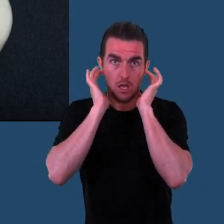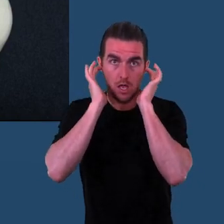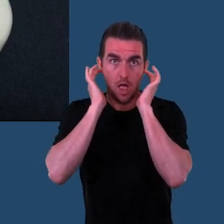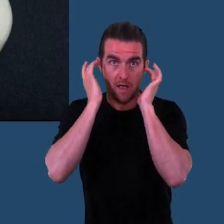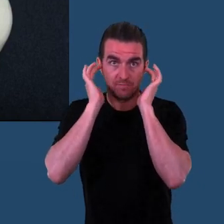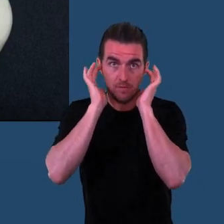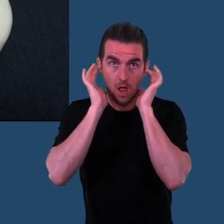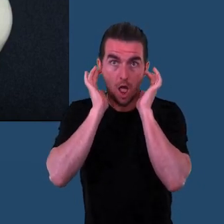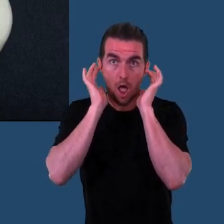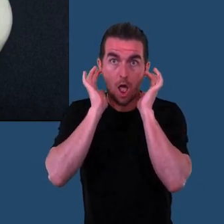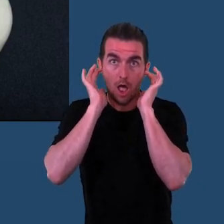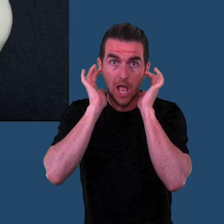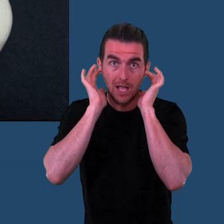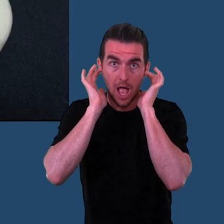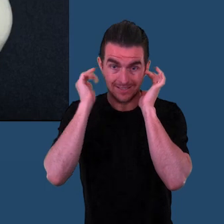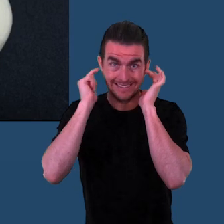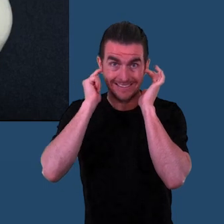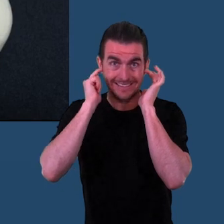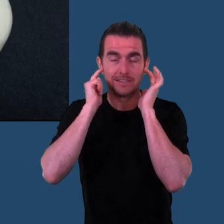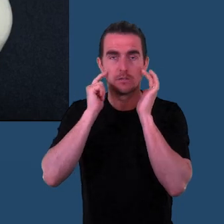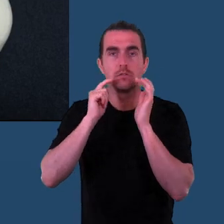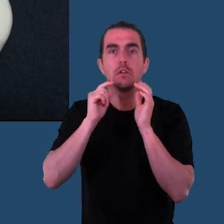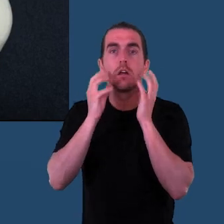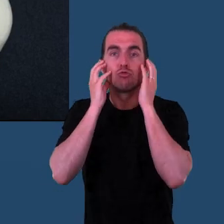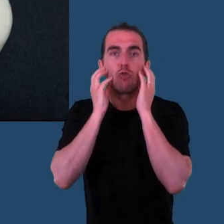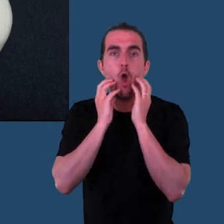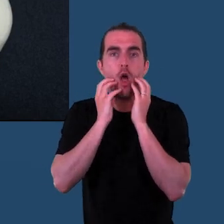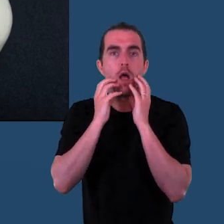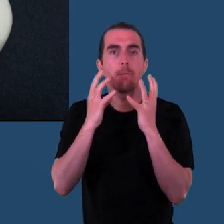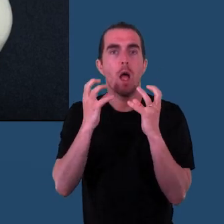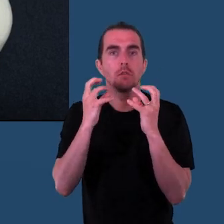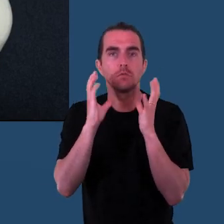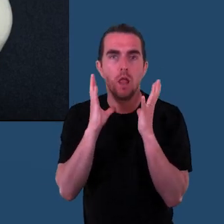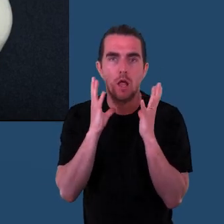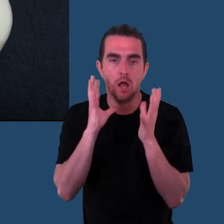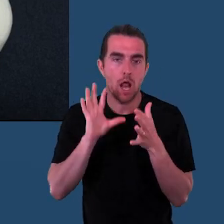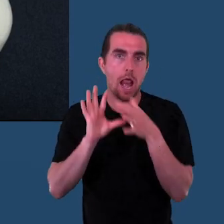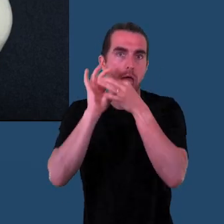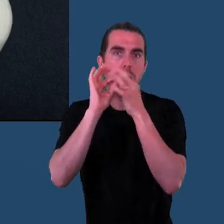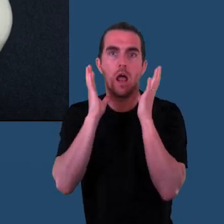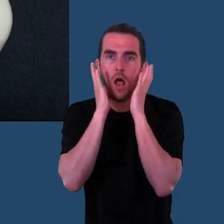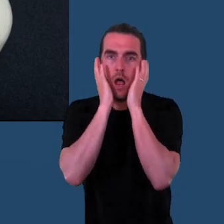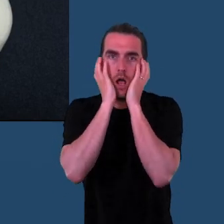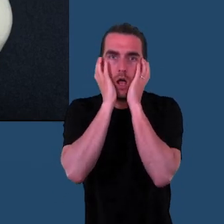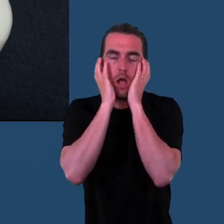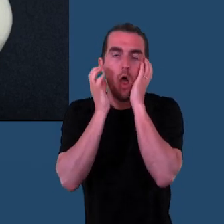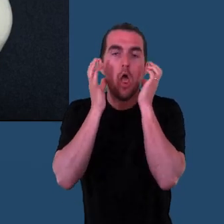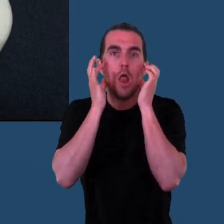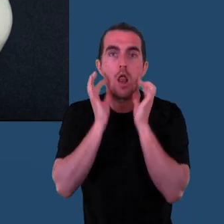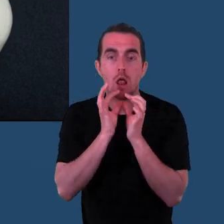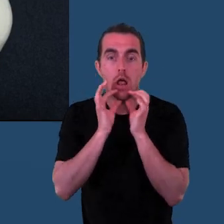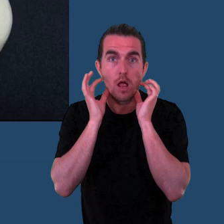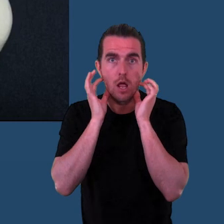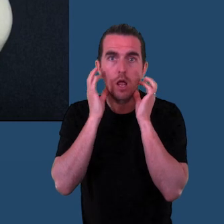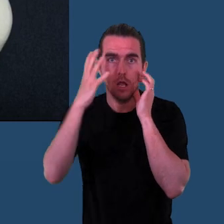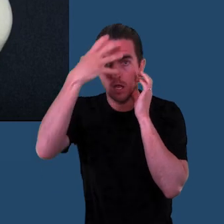And that hole is essentially just a space for the jaw muscles to connect from the sides of the skull to the lower jaw.